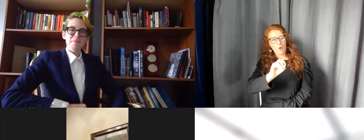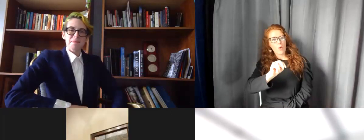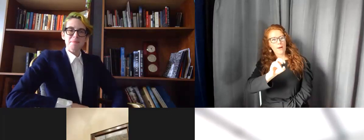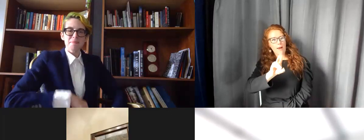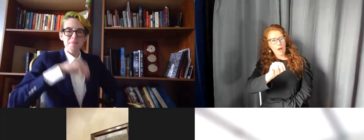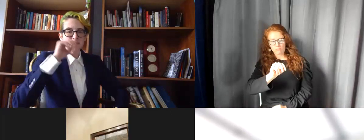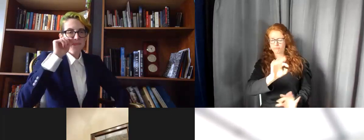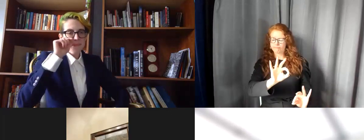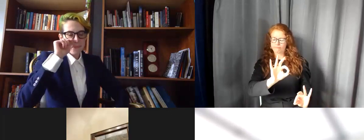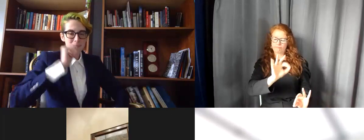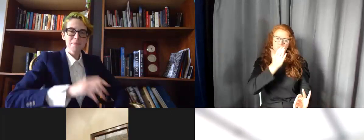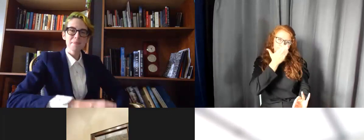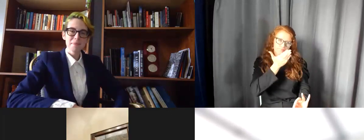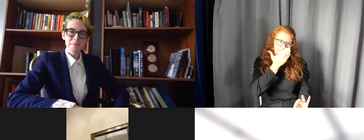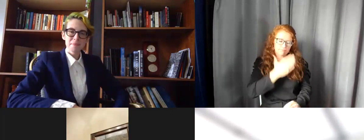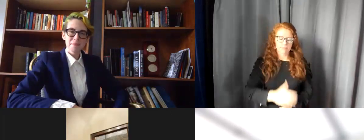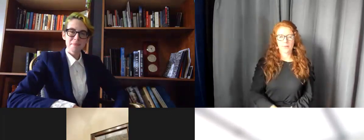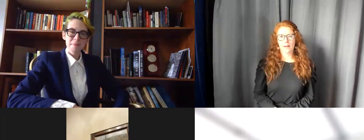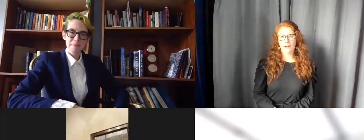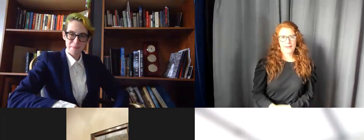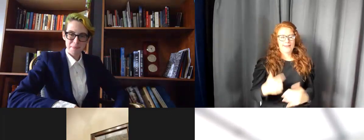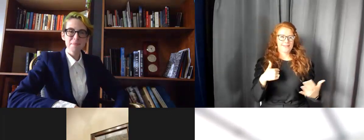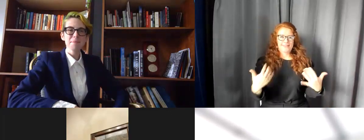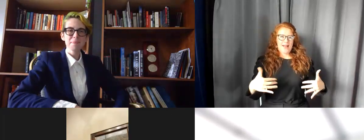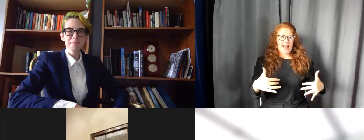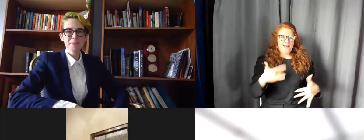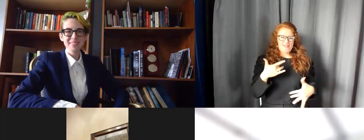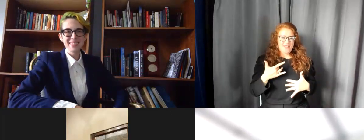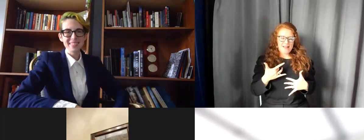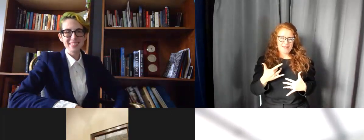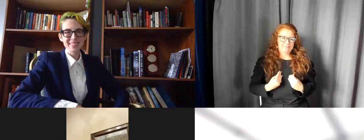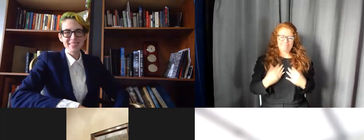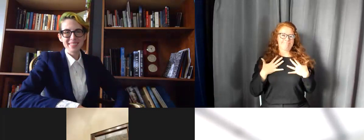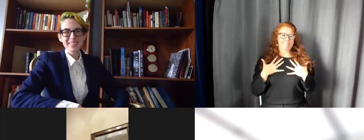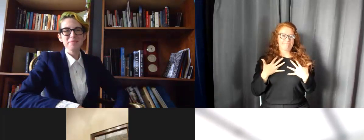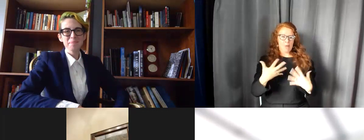Jordan Radford: i'm so glad that we can be inclusive during during this discussion for everyone. So